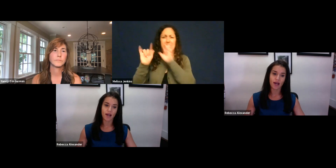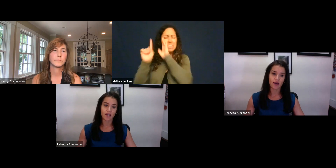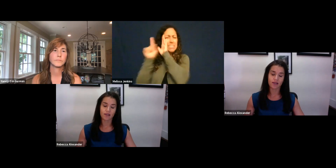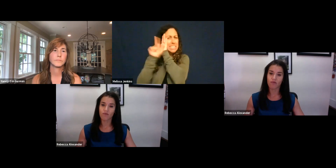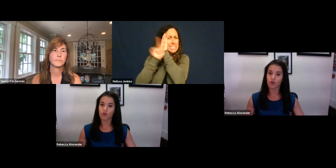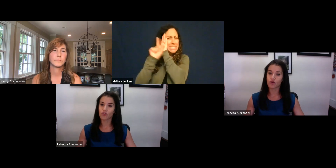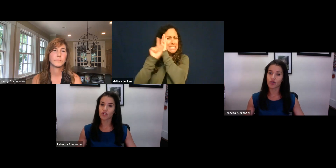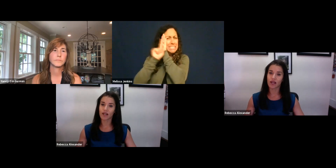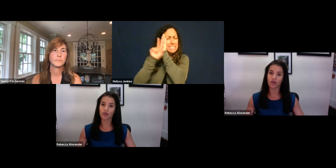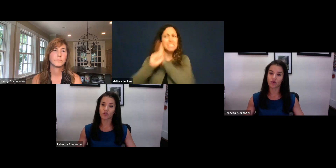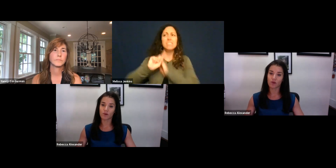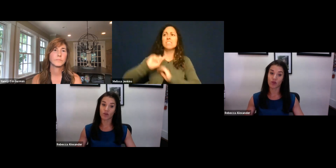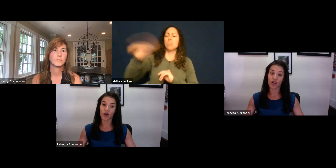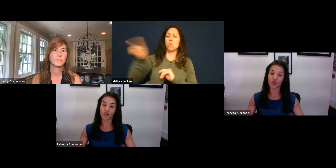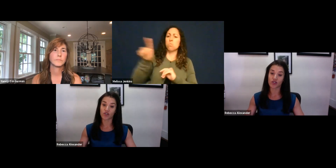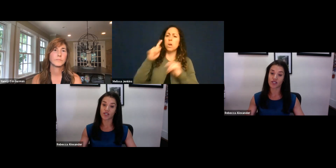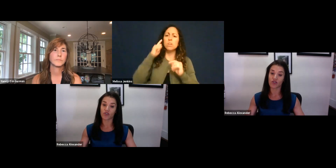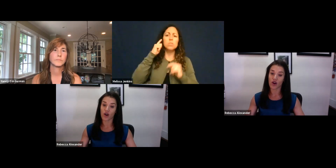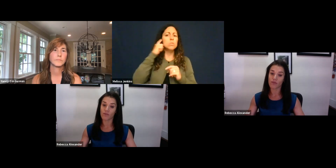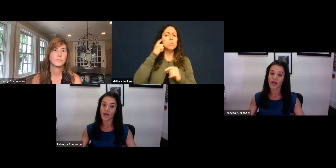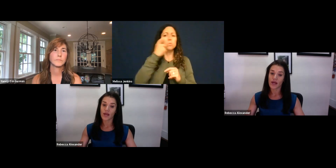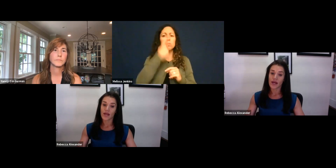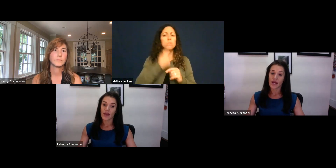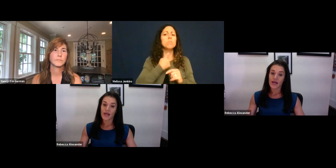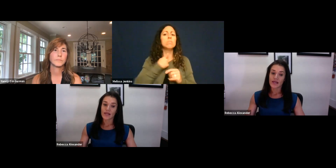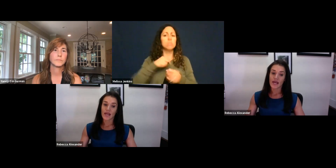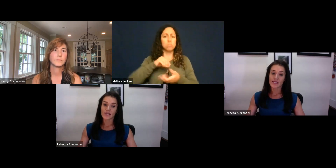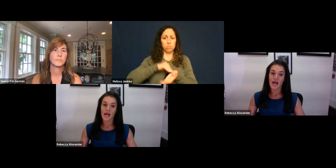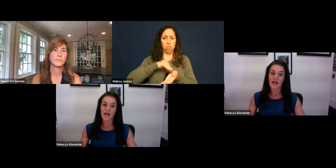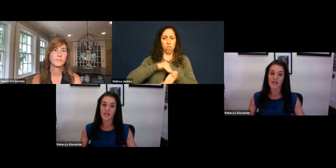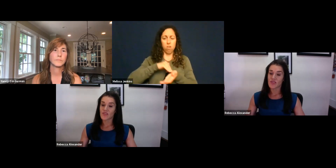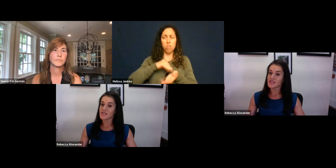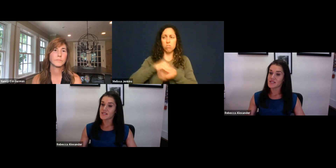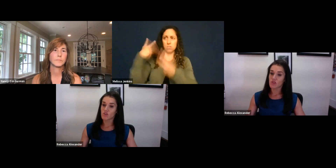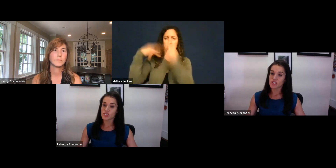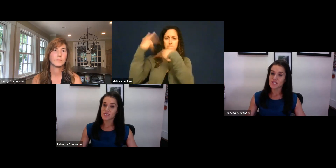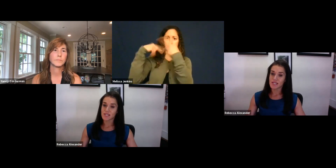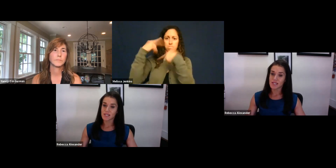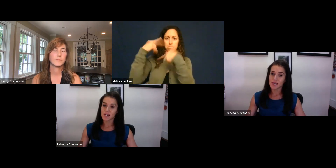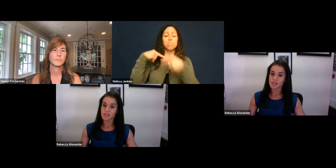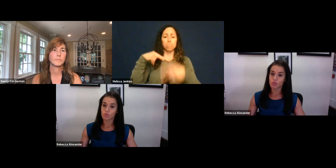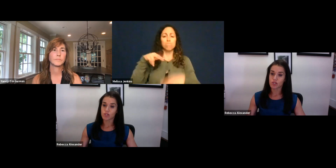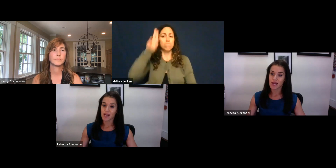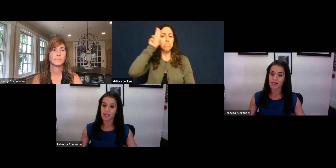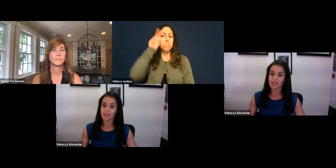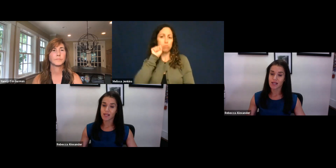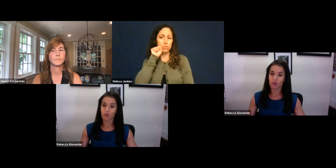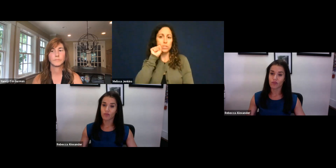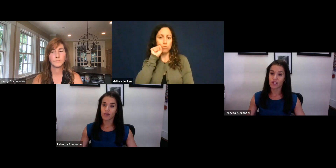and they further diagnosed me with Usher syndrome. They said that they'd never seen it as it presented itself